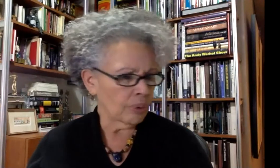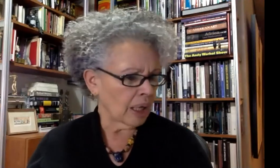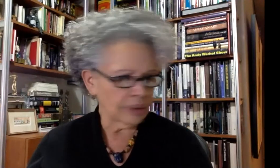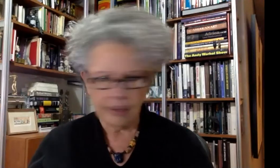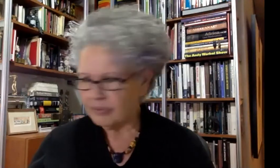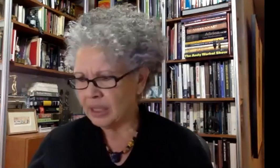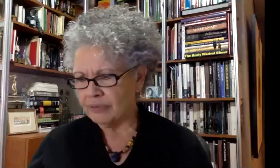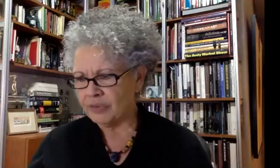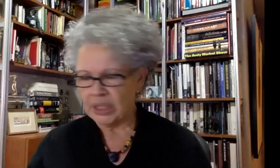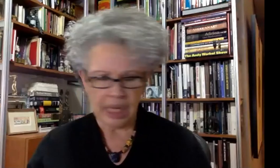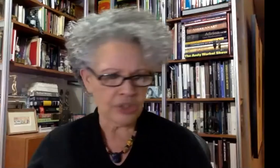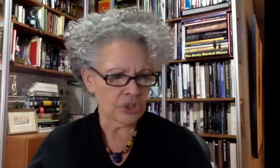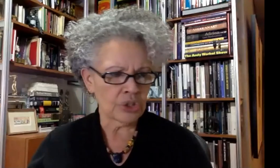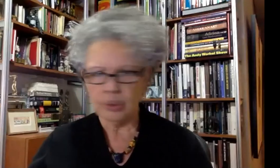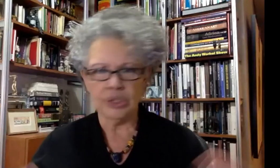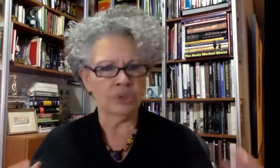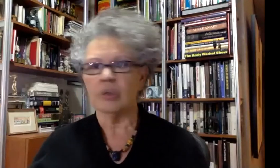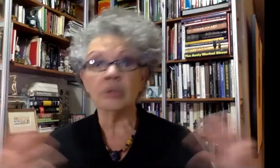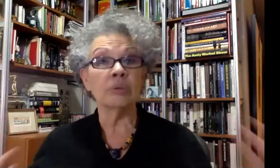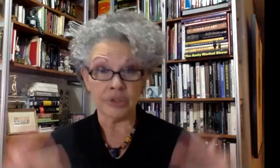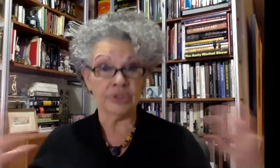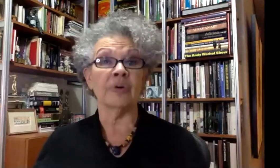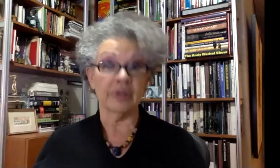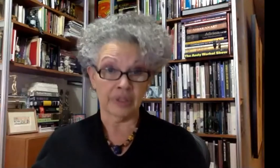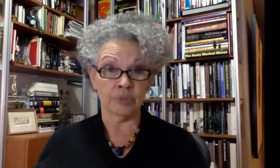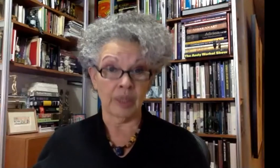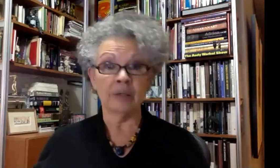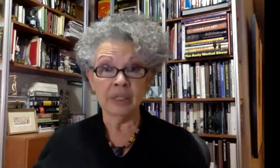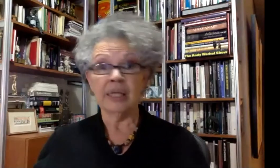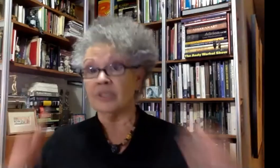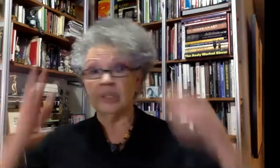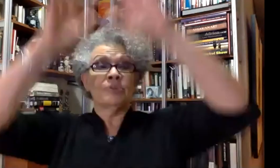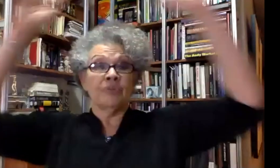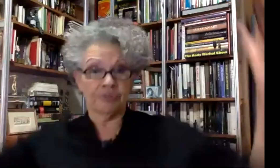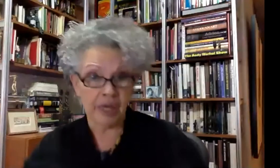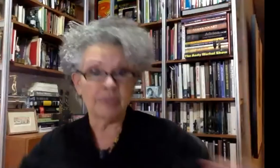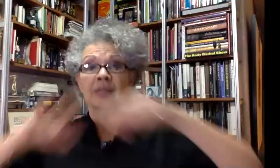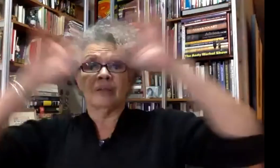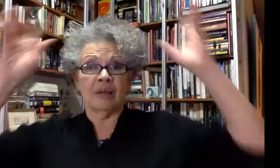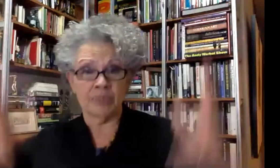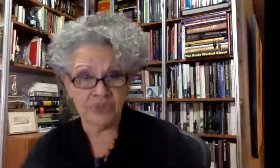been an Alliance between Jewish people, especially those who are socially minded or, and so there